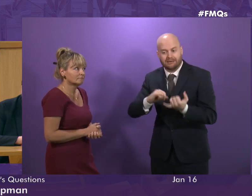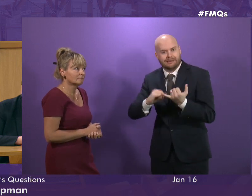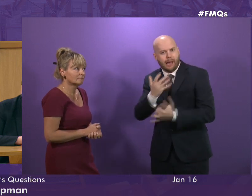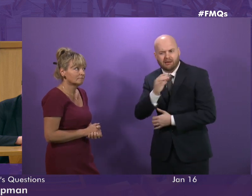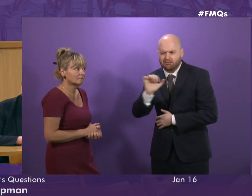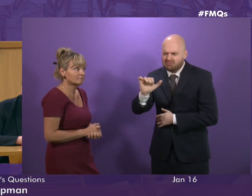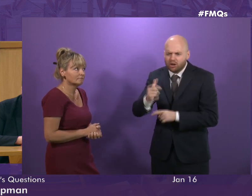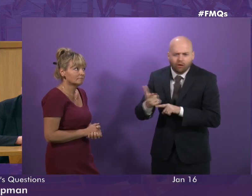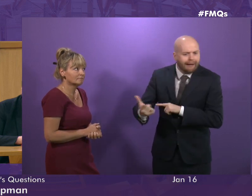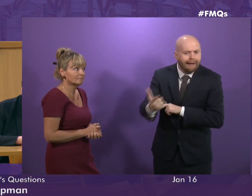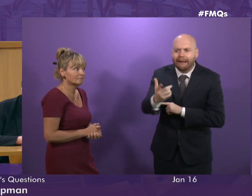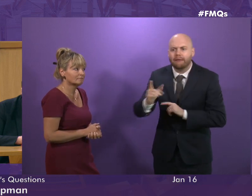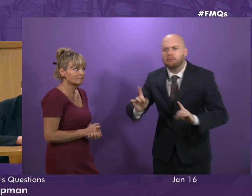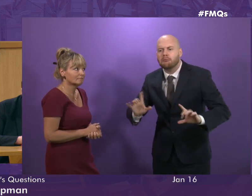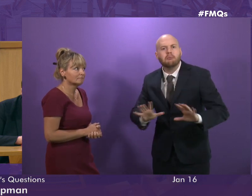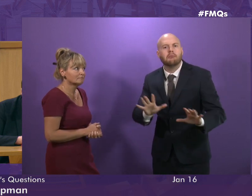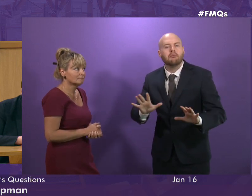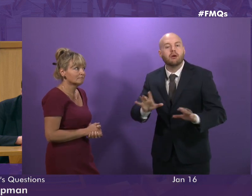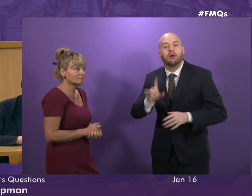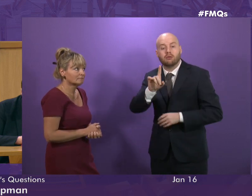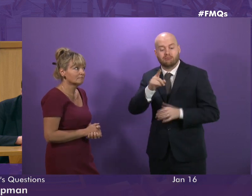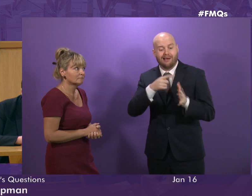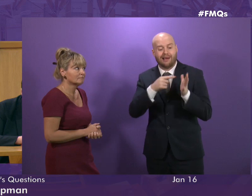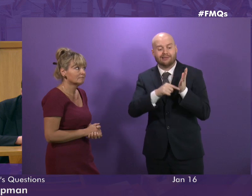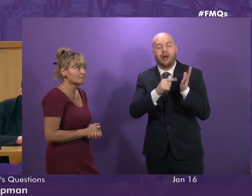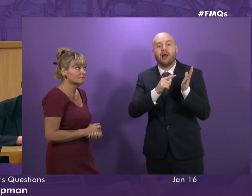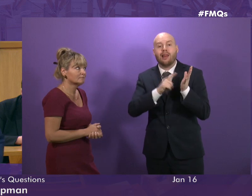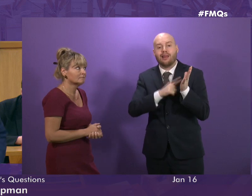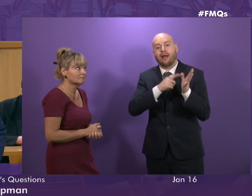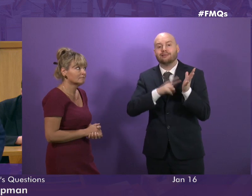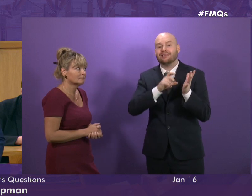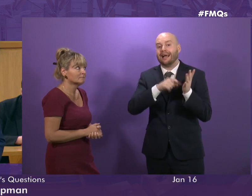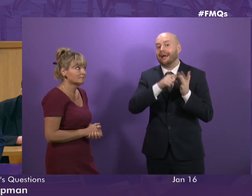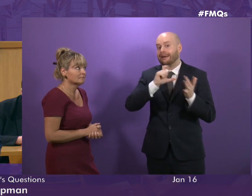Wild Atlantic salmon are a powerful symbol of the health of our rivers and oceans. The